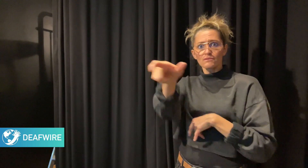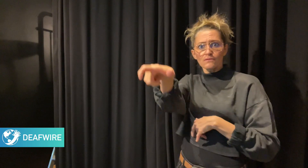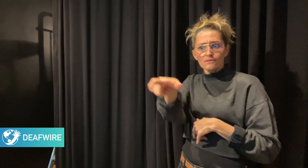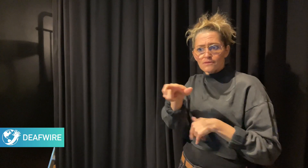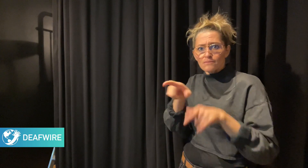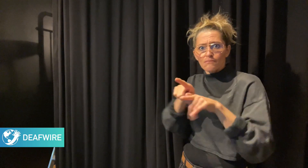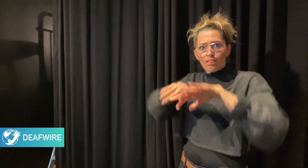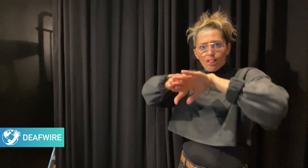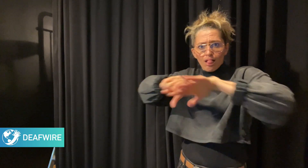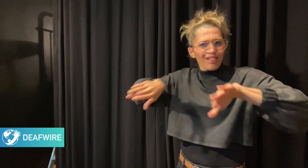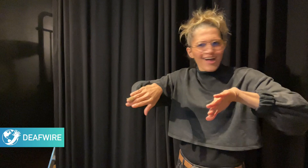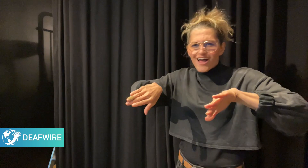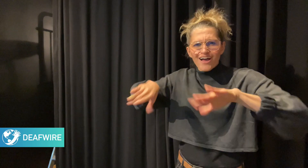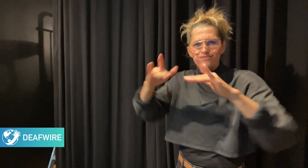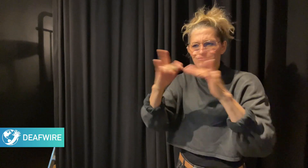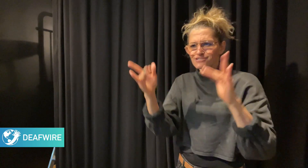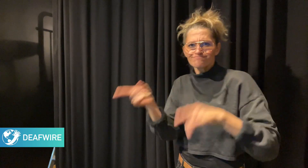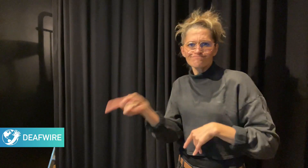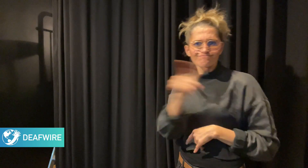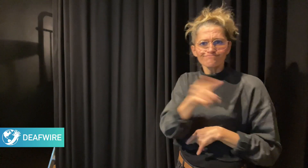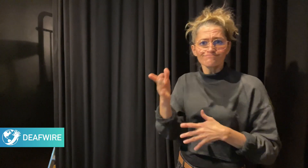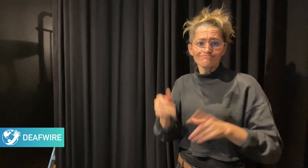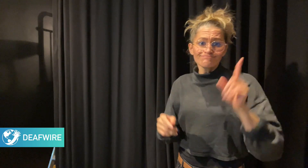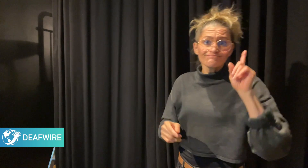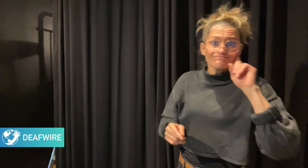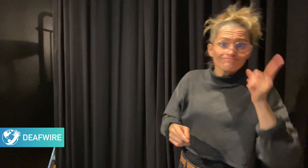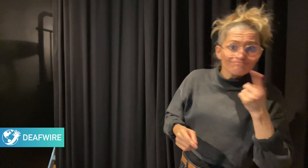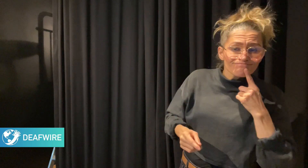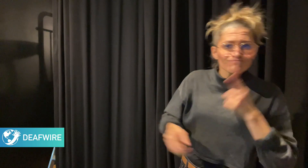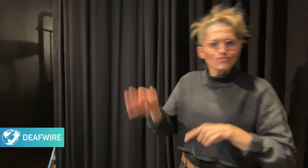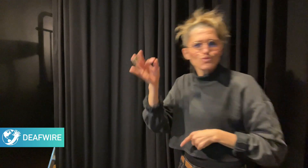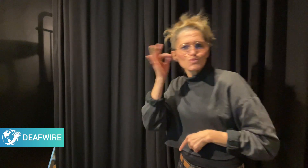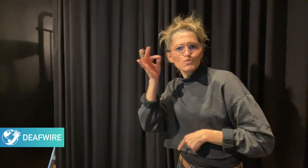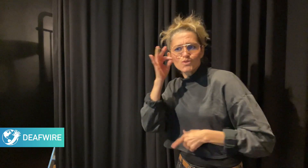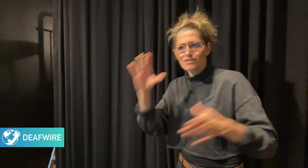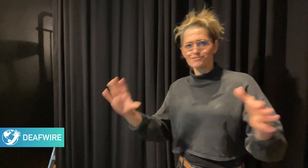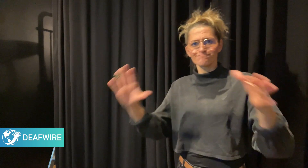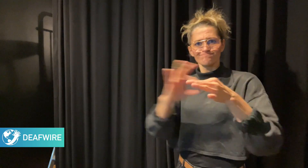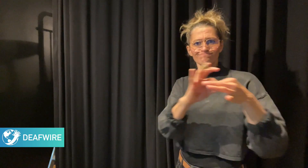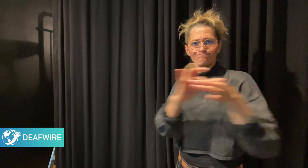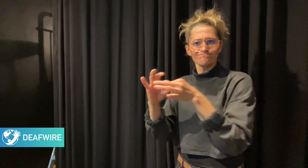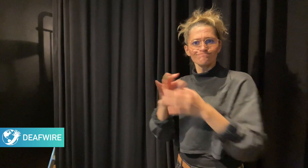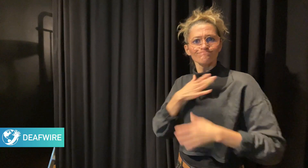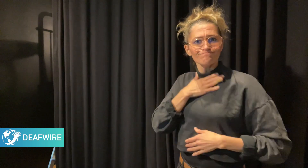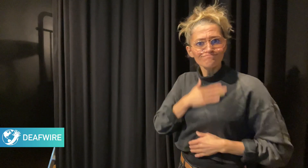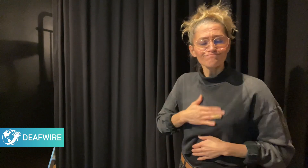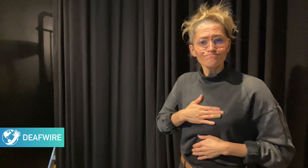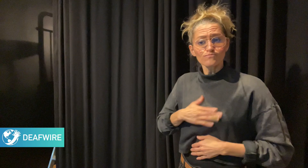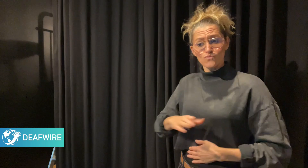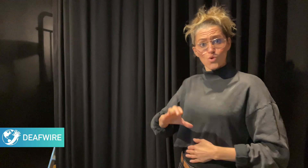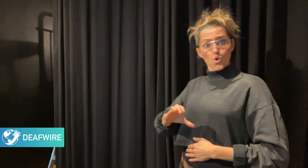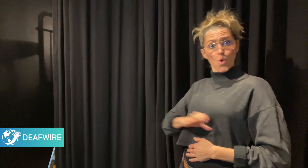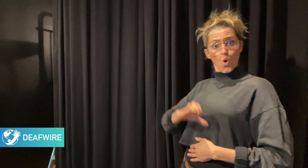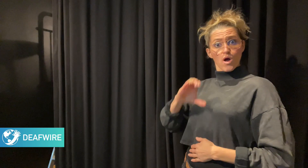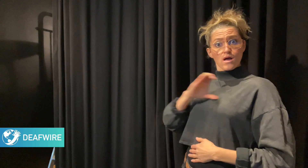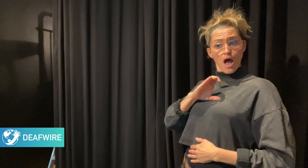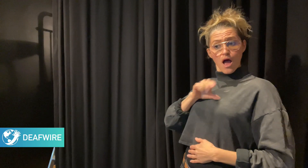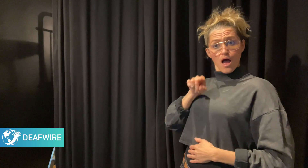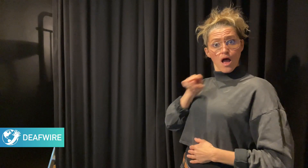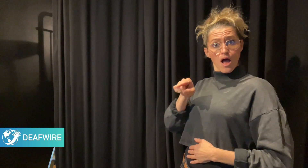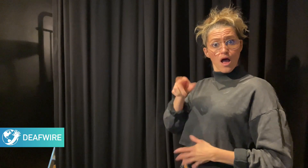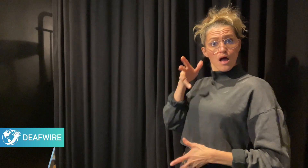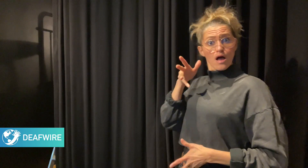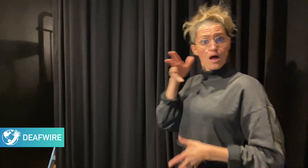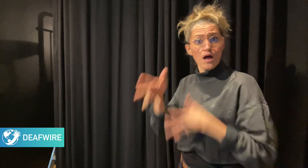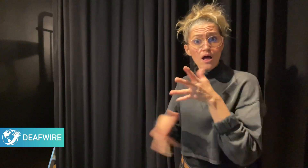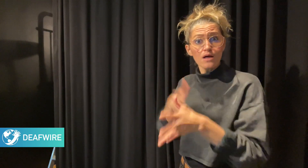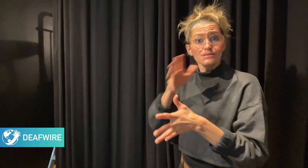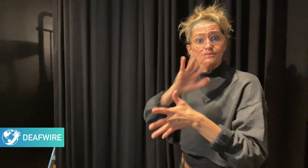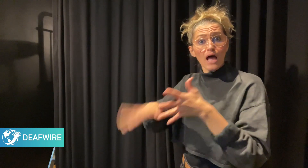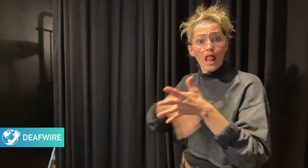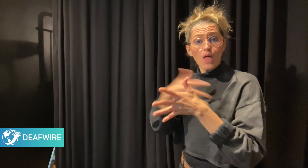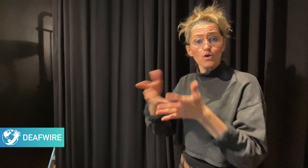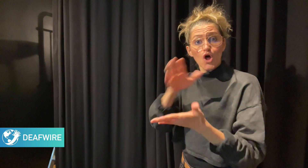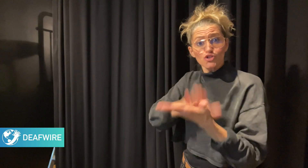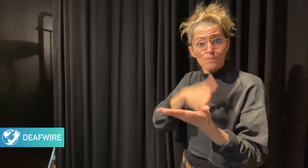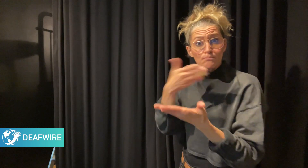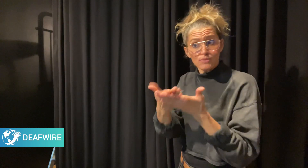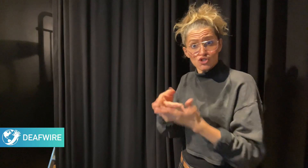to bridge gaps between the hearing and Deaf communities.